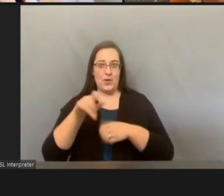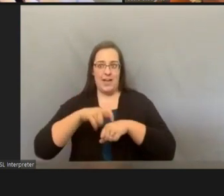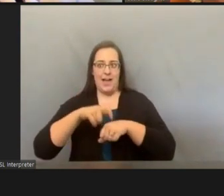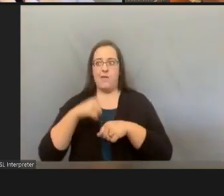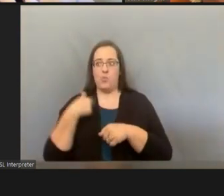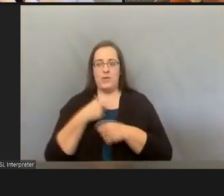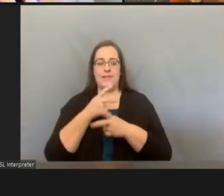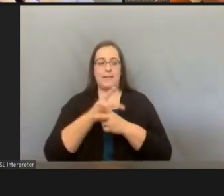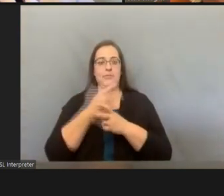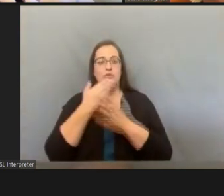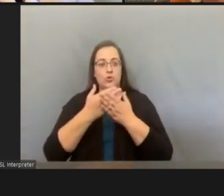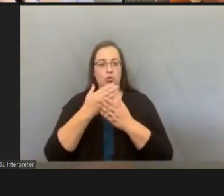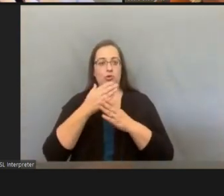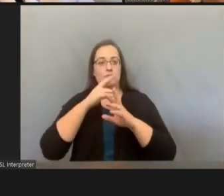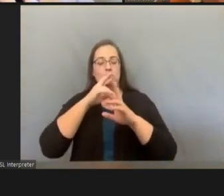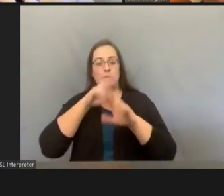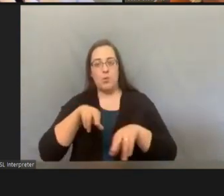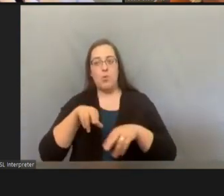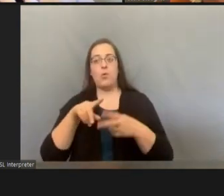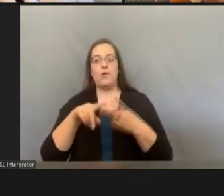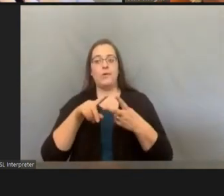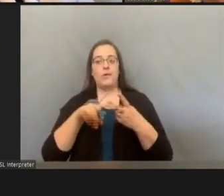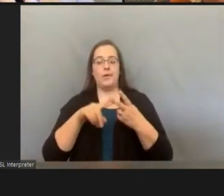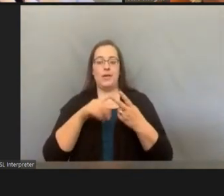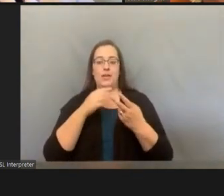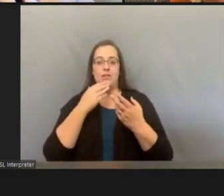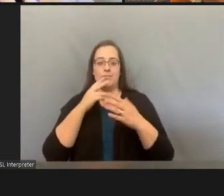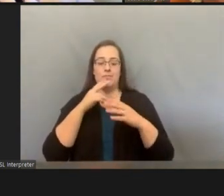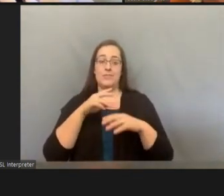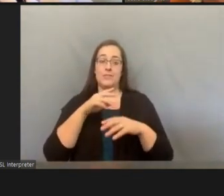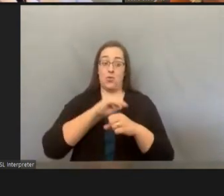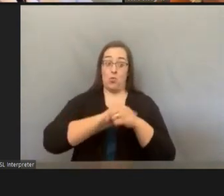WE'VE DEMONSTRATED THAT RIGHT IN THE MIDDLE OF CORONAVIRUS WE